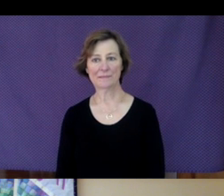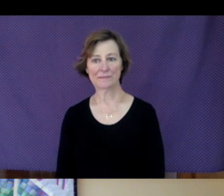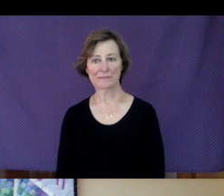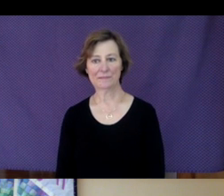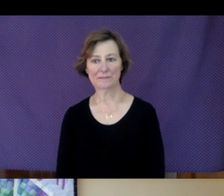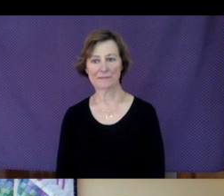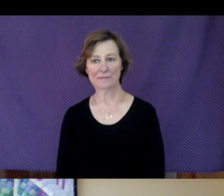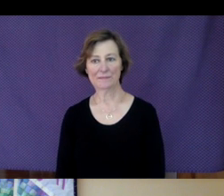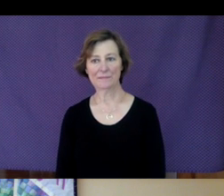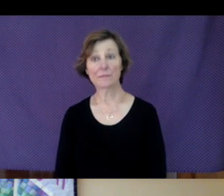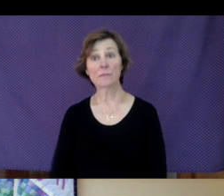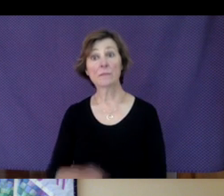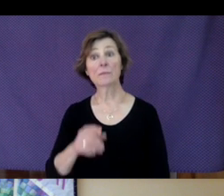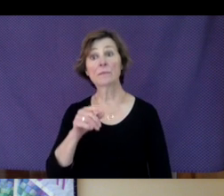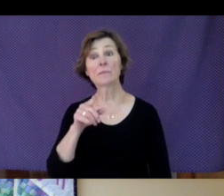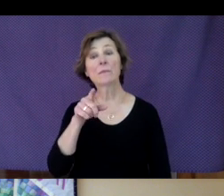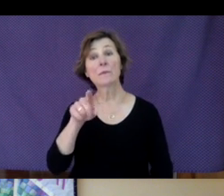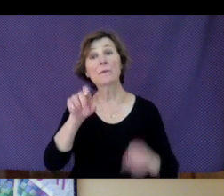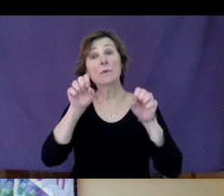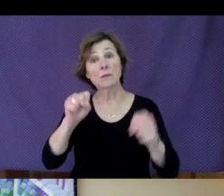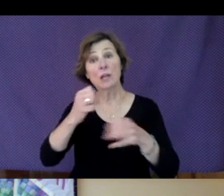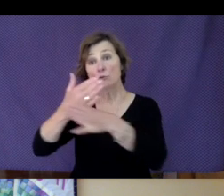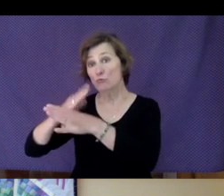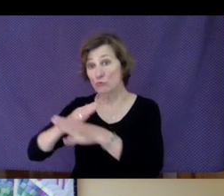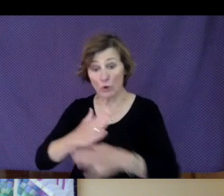You can share your joys and concerns on our website